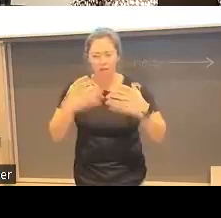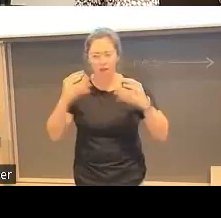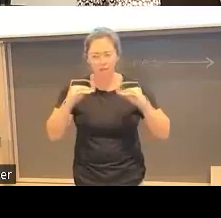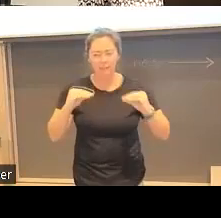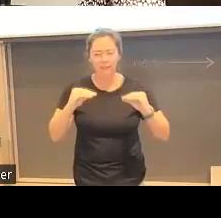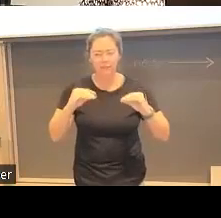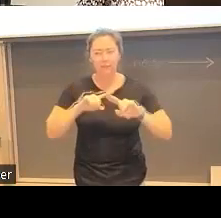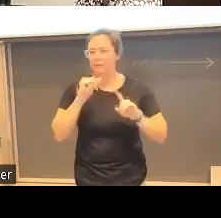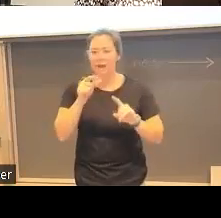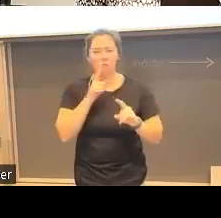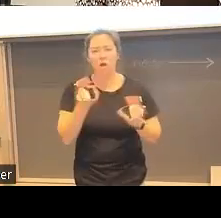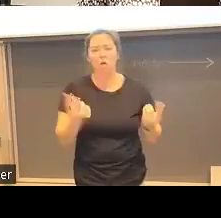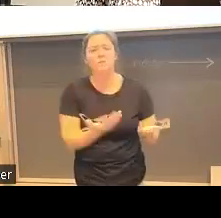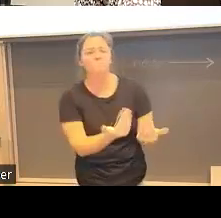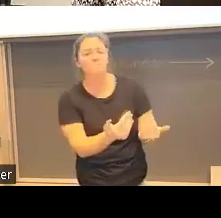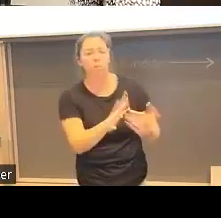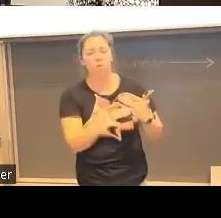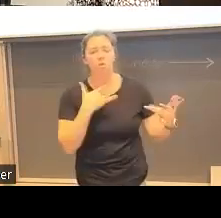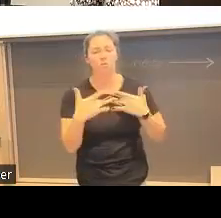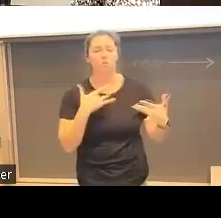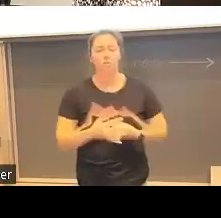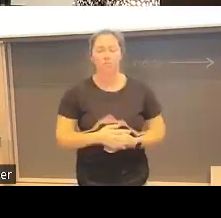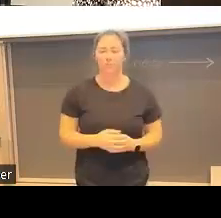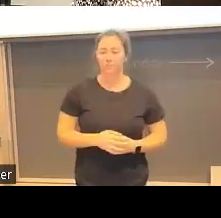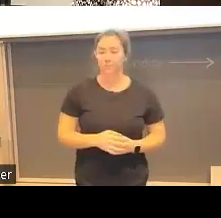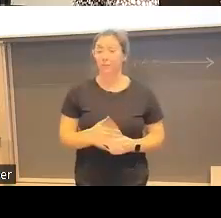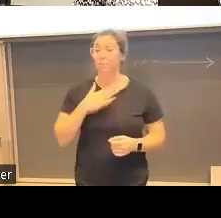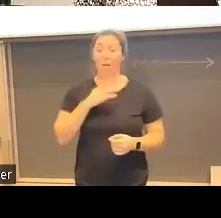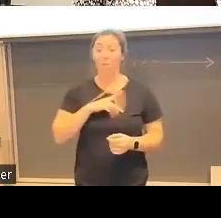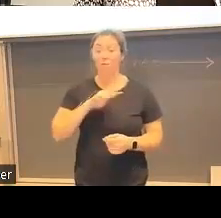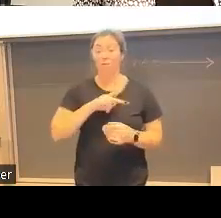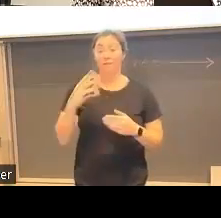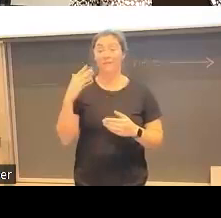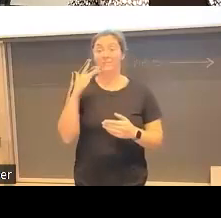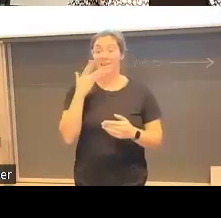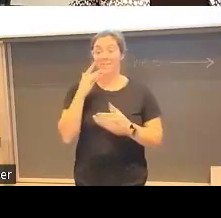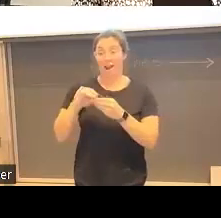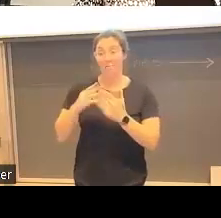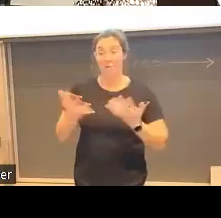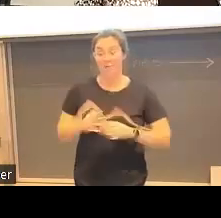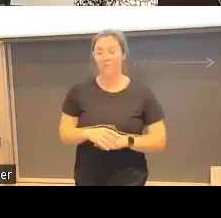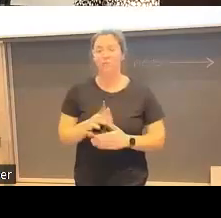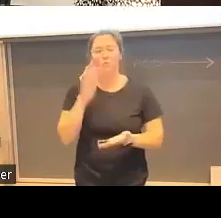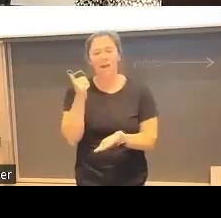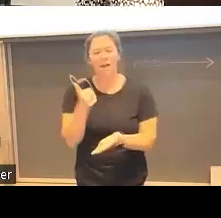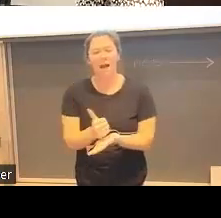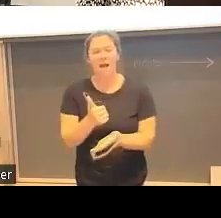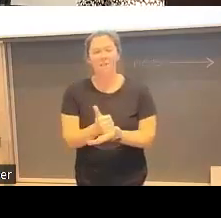elicit patient concerns and my personal favorite comment very helpful indeed even though it was